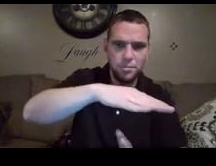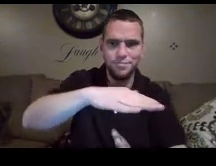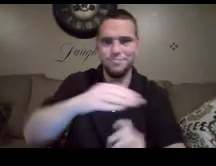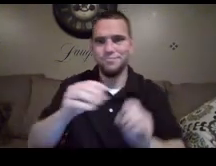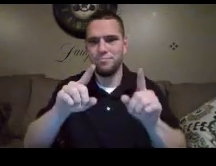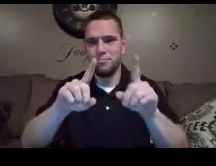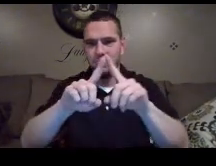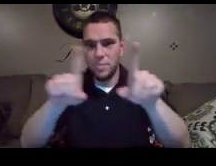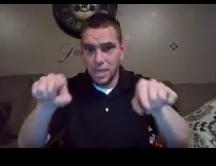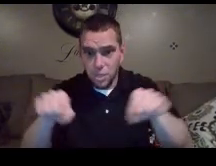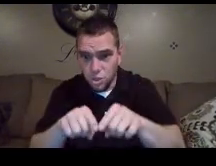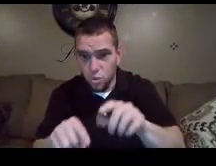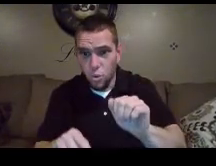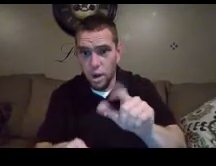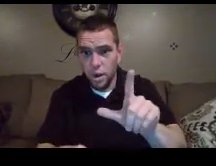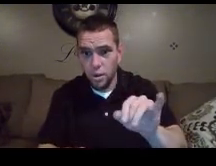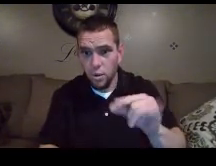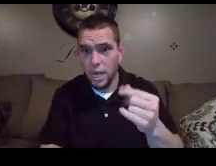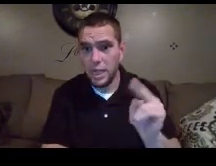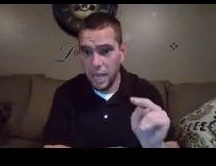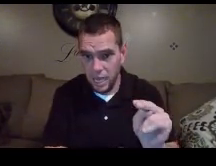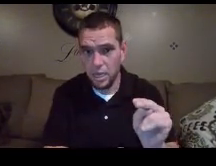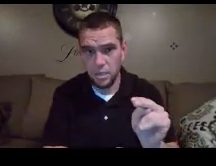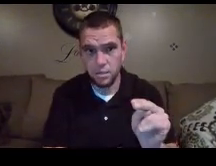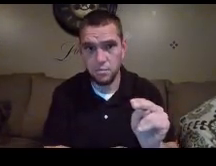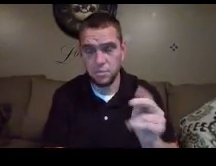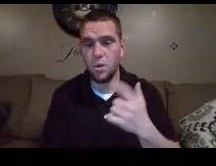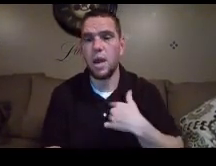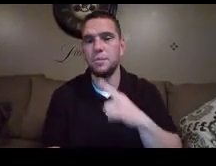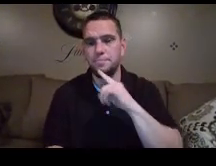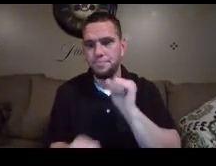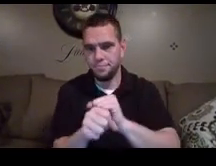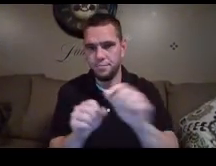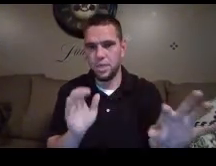So, I'm actually going to select my warning dialog here.